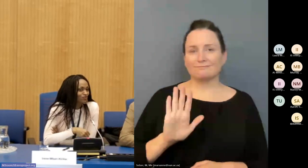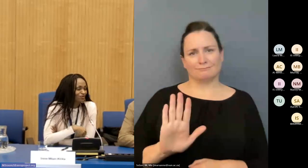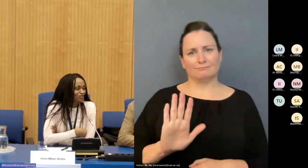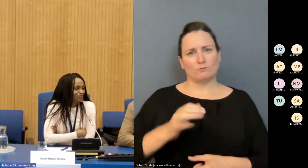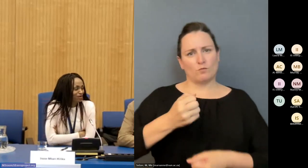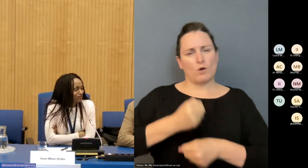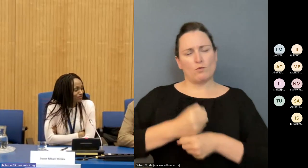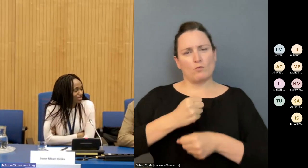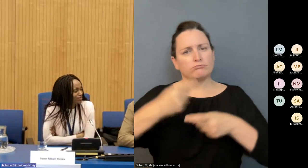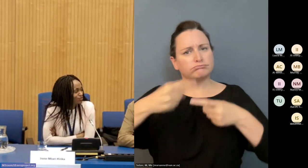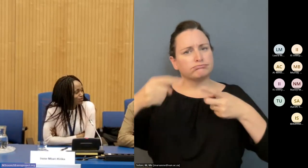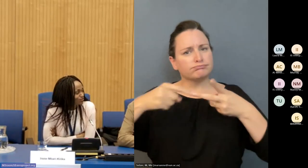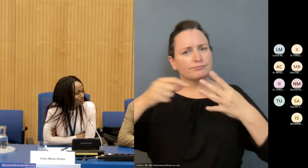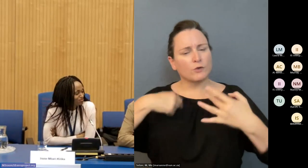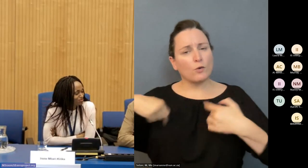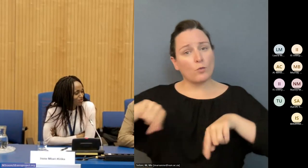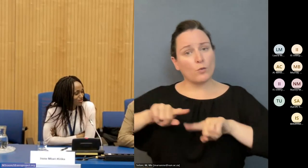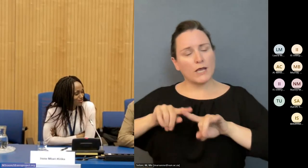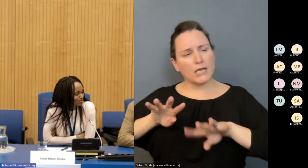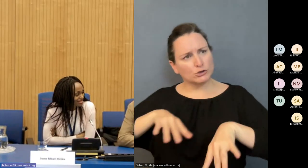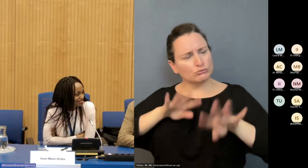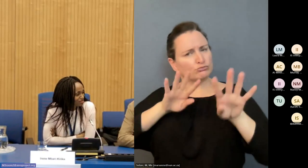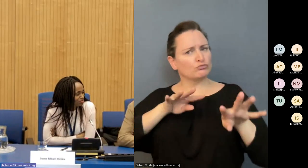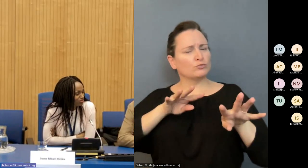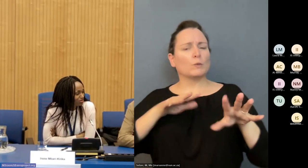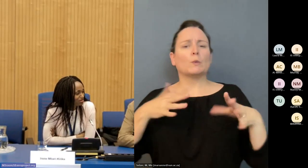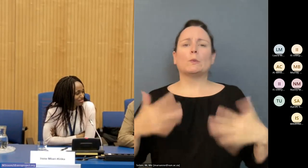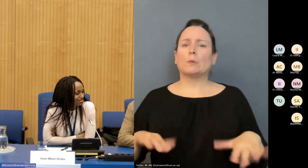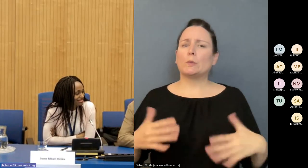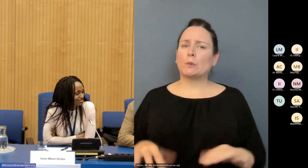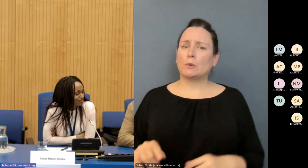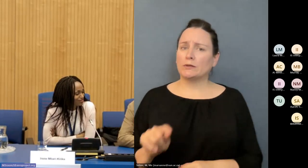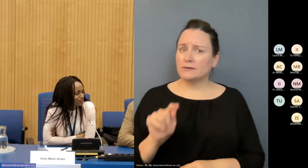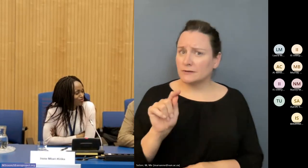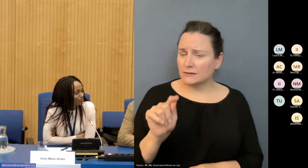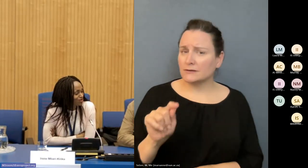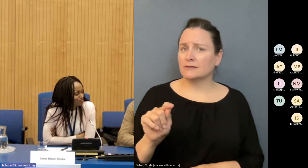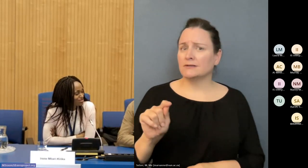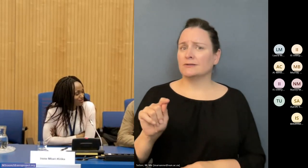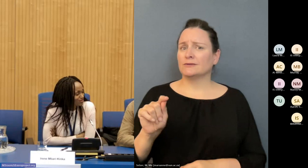It is very inspiring to know you started the program and you've gone through everything on